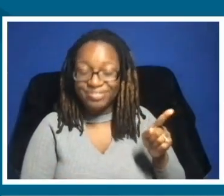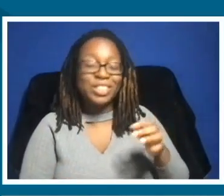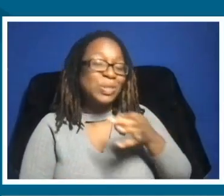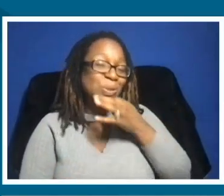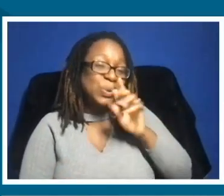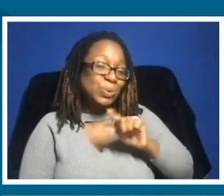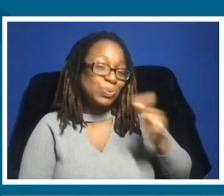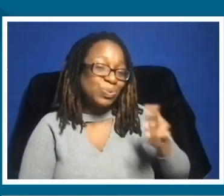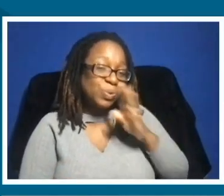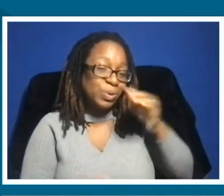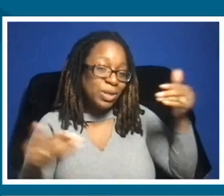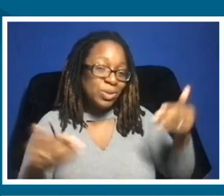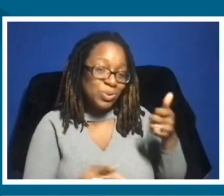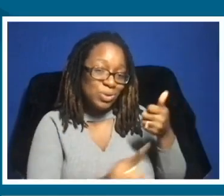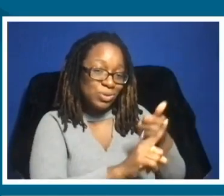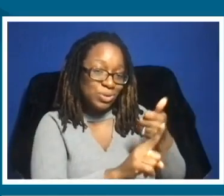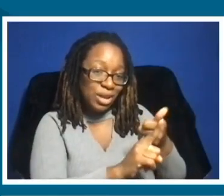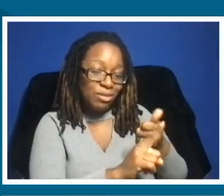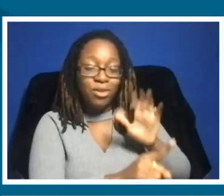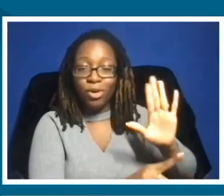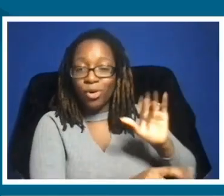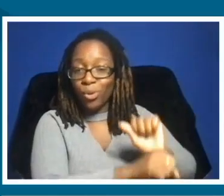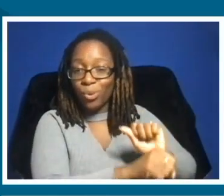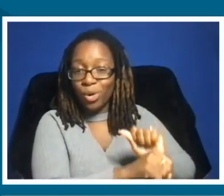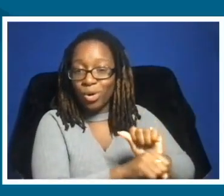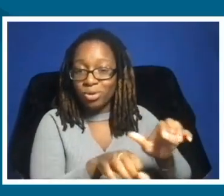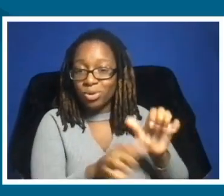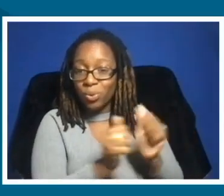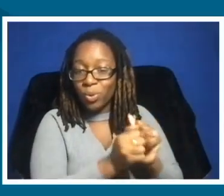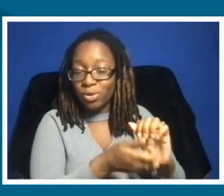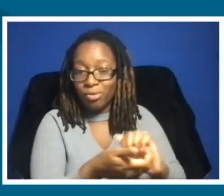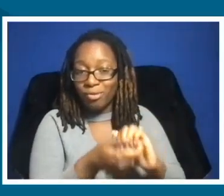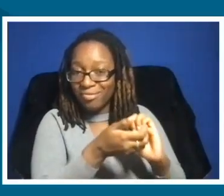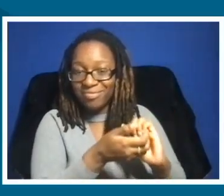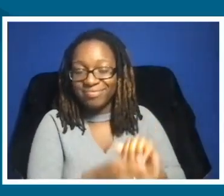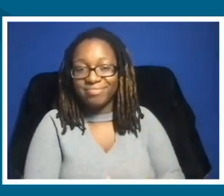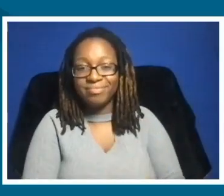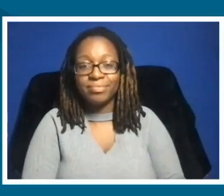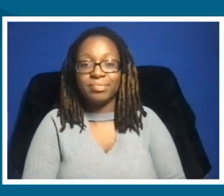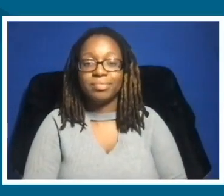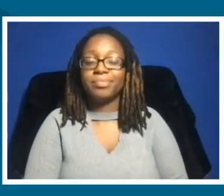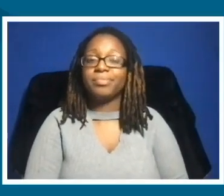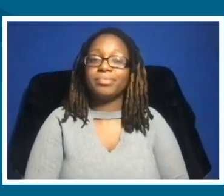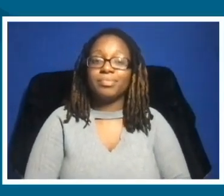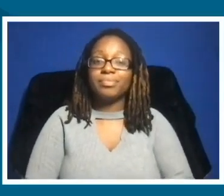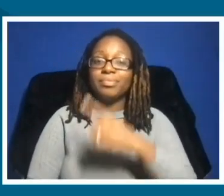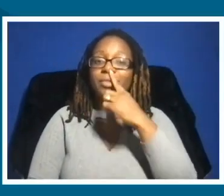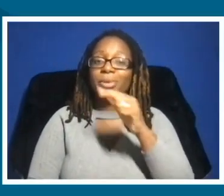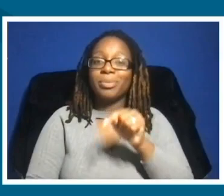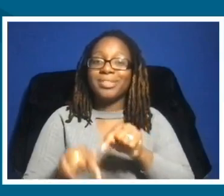and the work that she's done with some of her colleagues all right so if you go back to the last